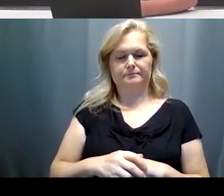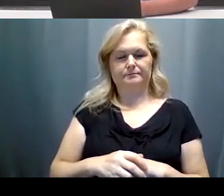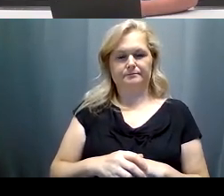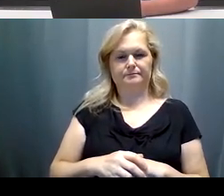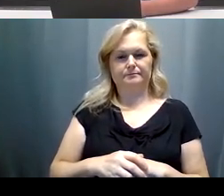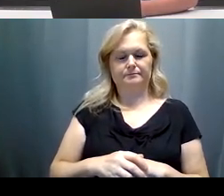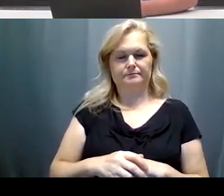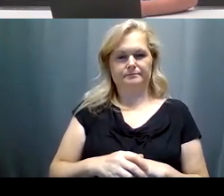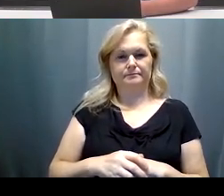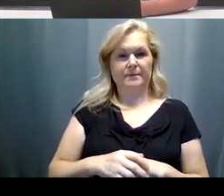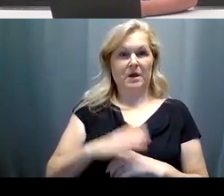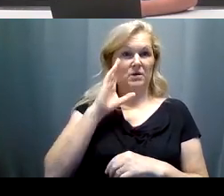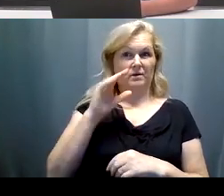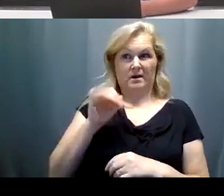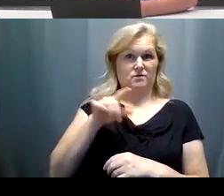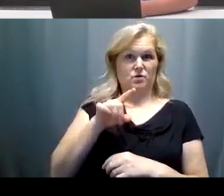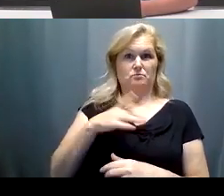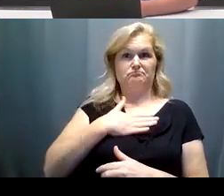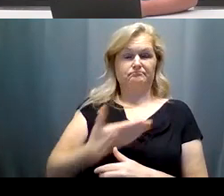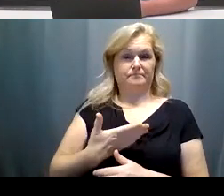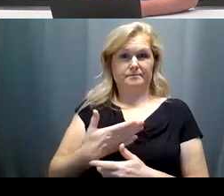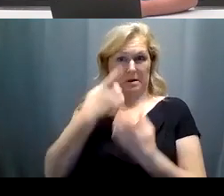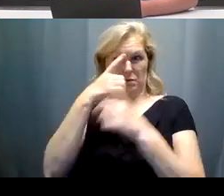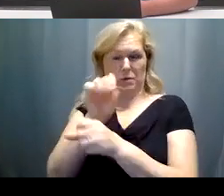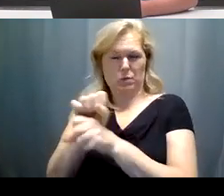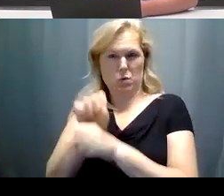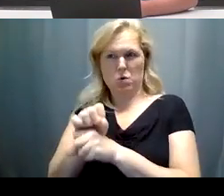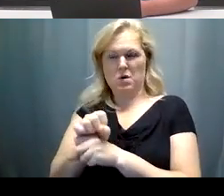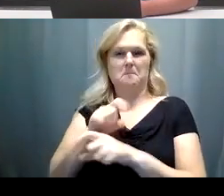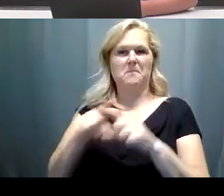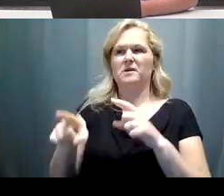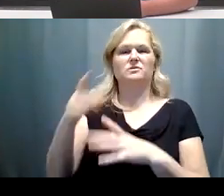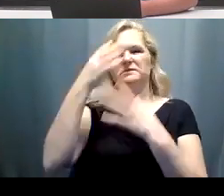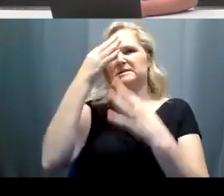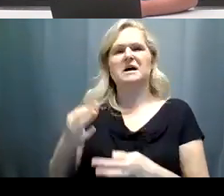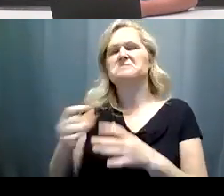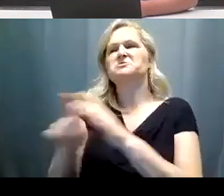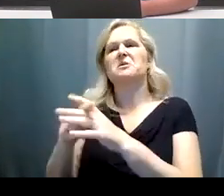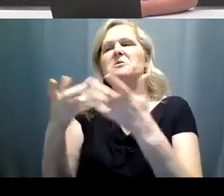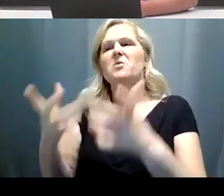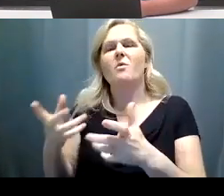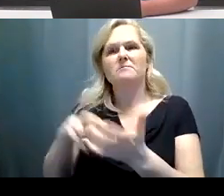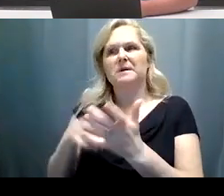When you don't show up for your shifts it means it may be difficult to open the polls which makes it harder for people to vote